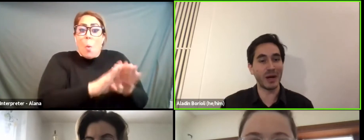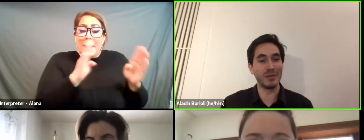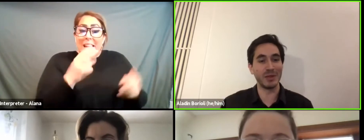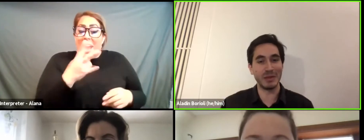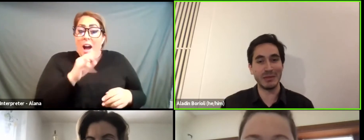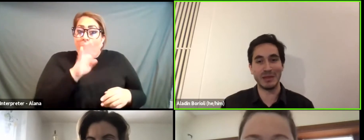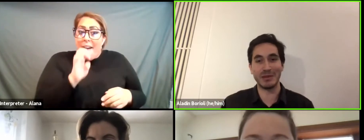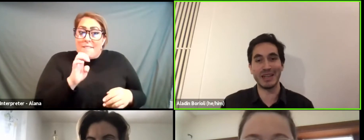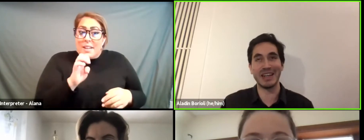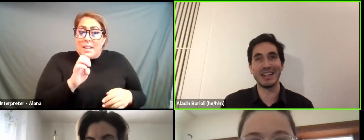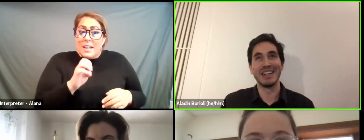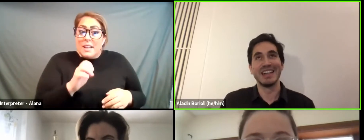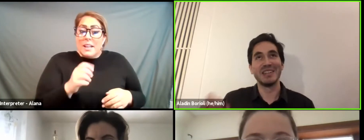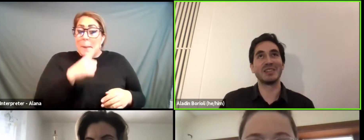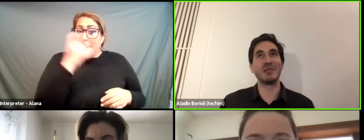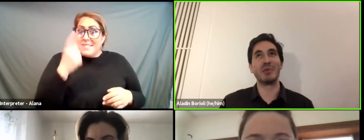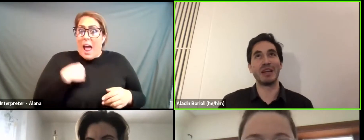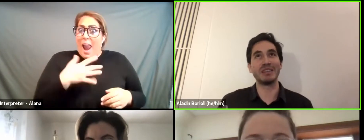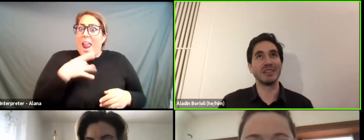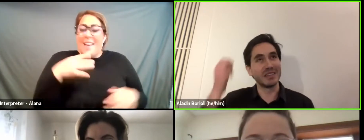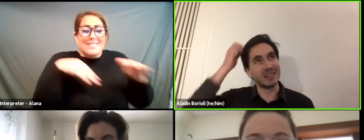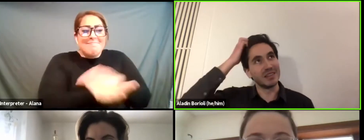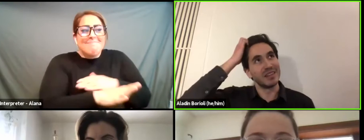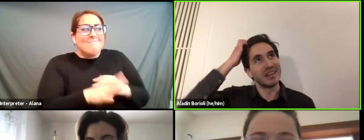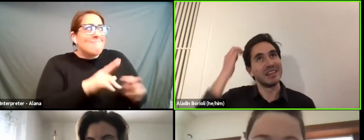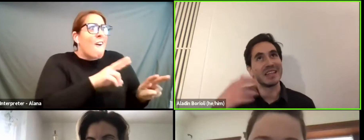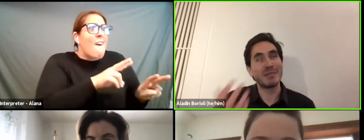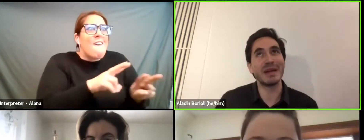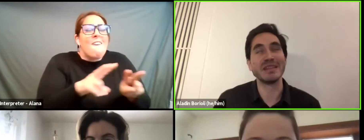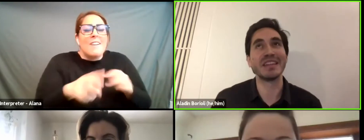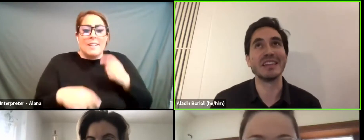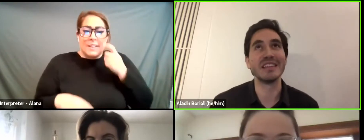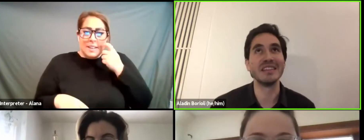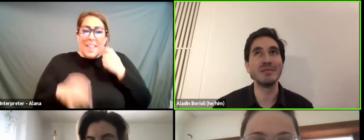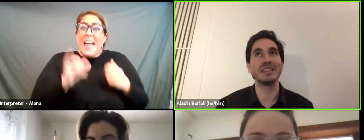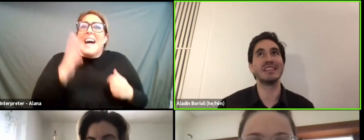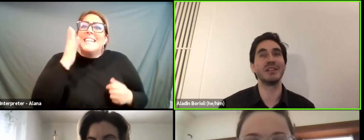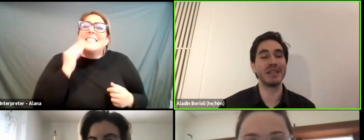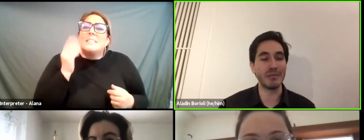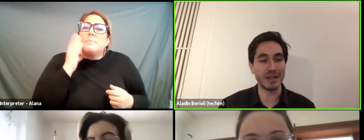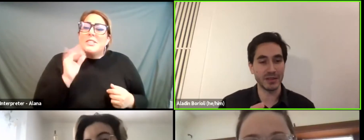doing beekeeping, right? In a certain point, the experience and the intimacy you gain by